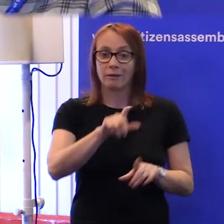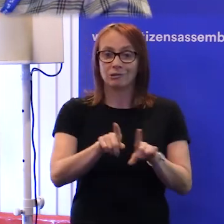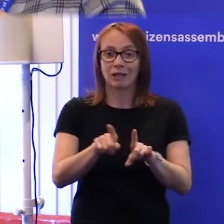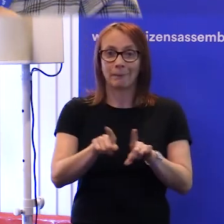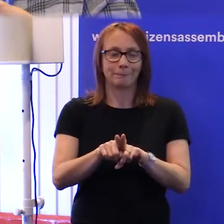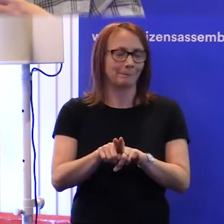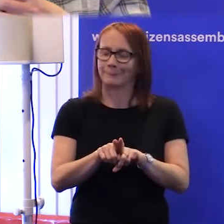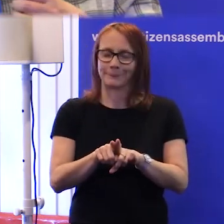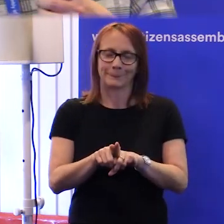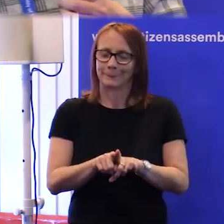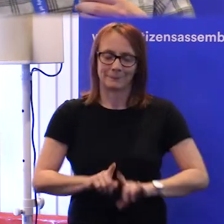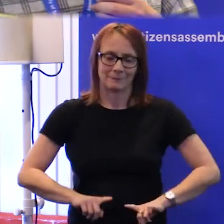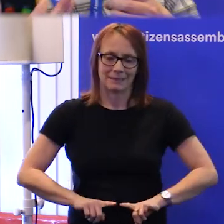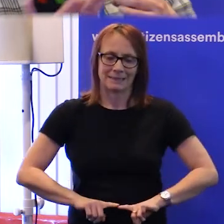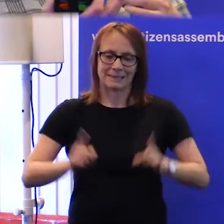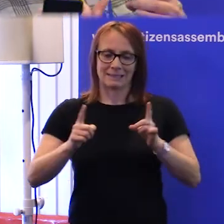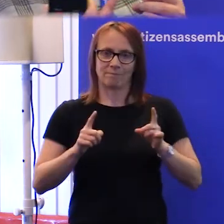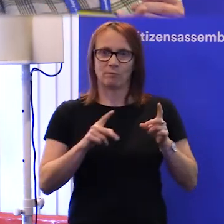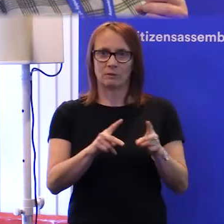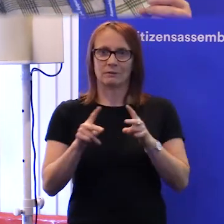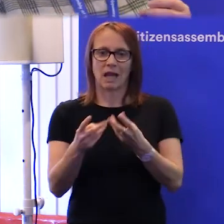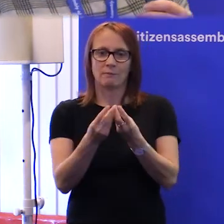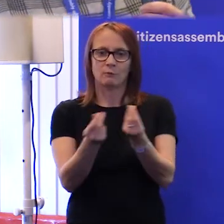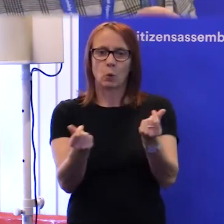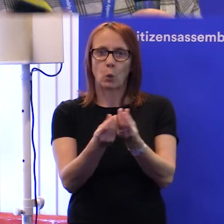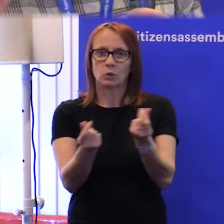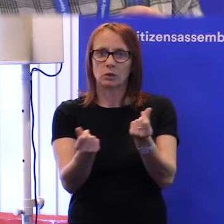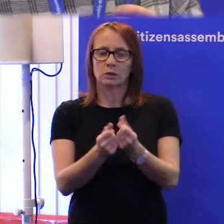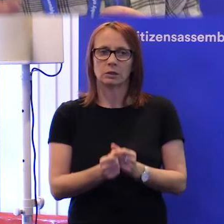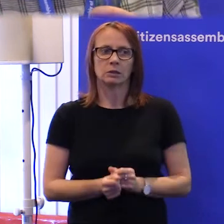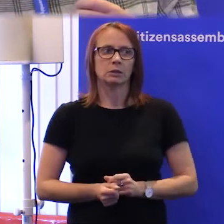these different types of sources some people you hear from they're going to be